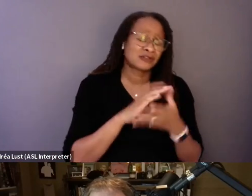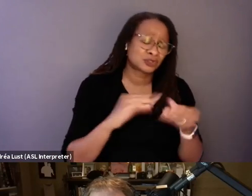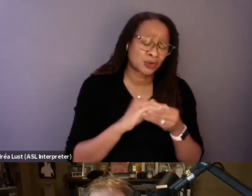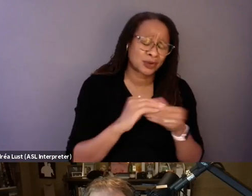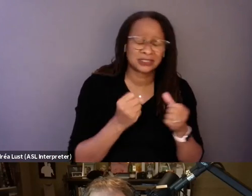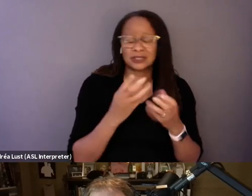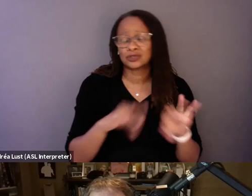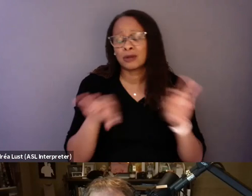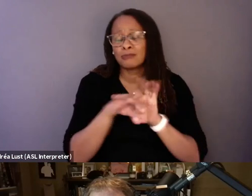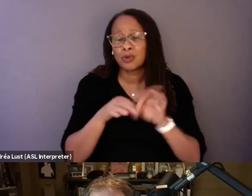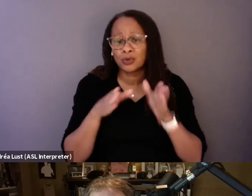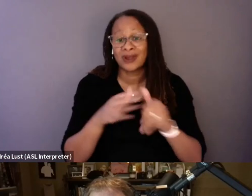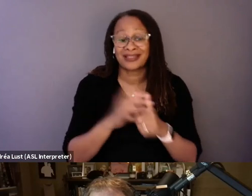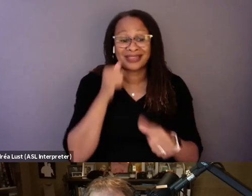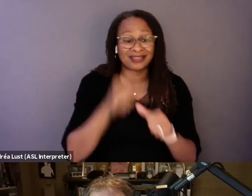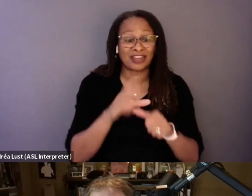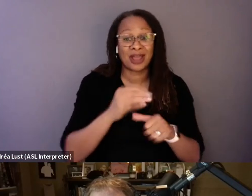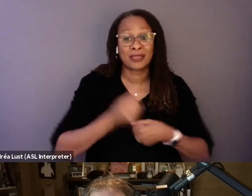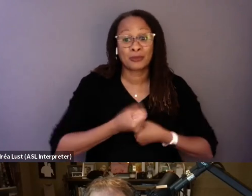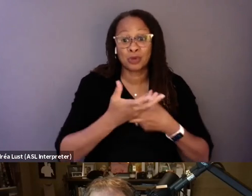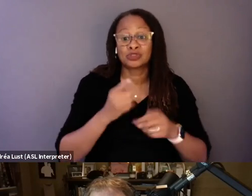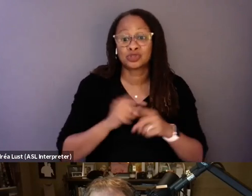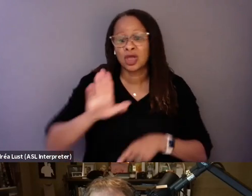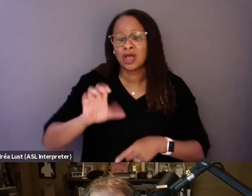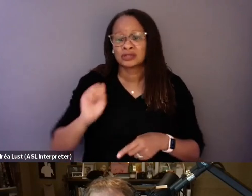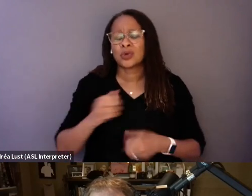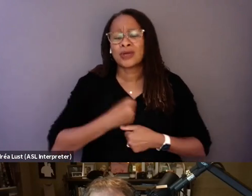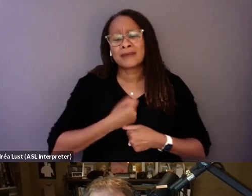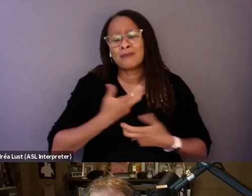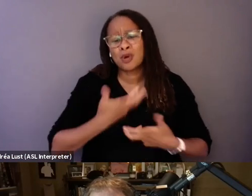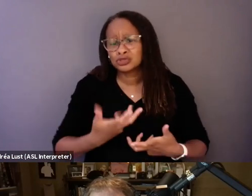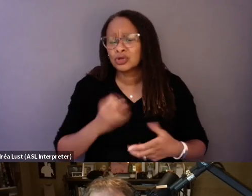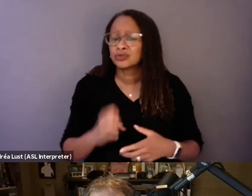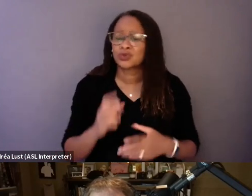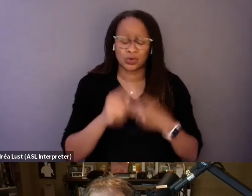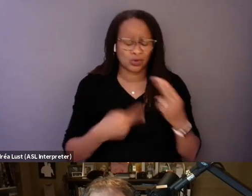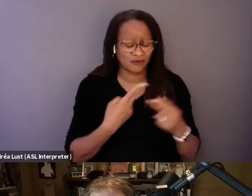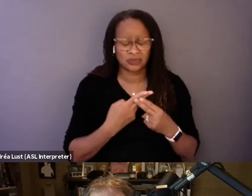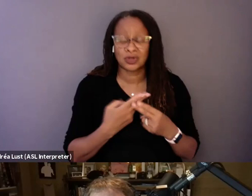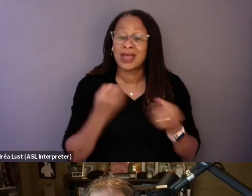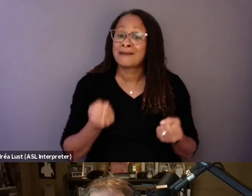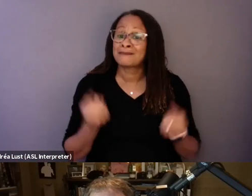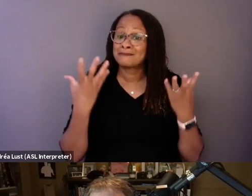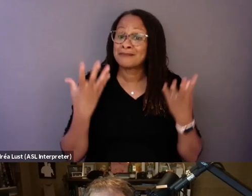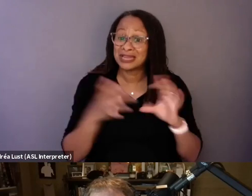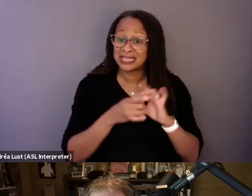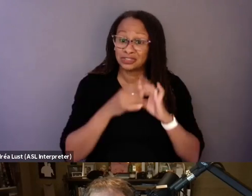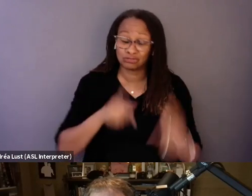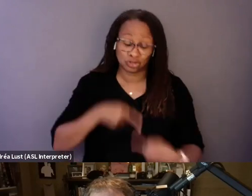Those letters and John's poetry to her are so emotional and are so universal in many of the issues and struggles that he's discussing in those letters.